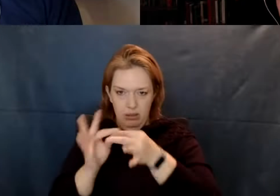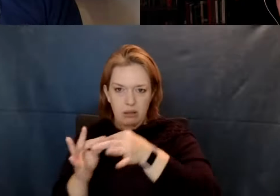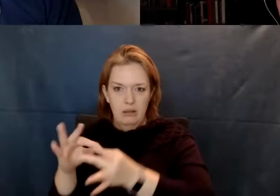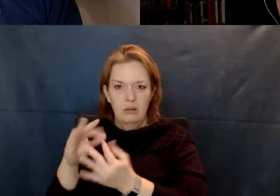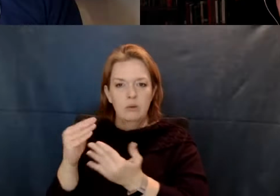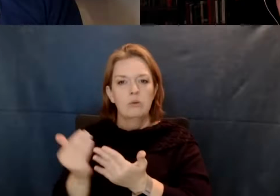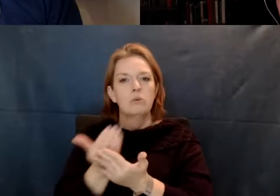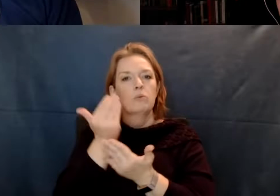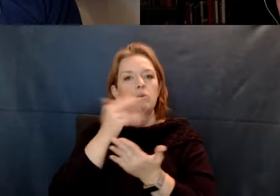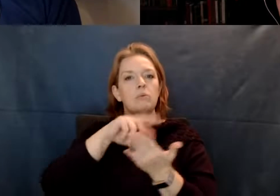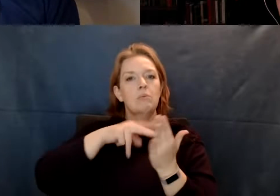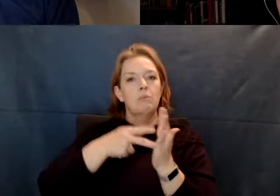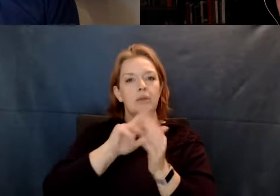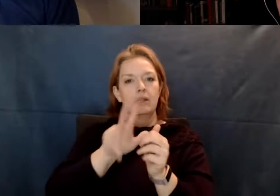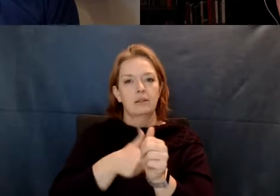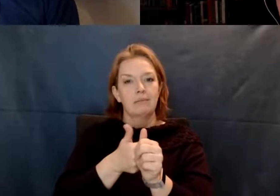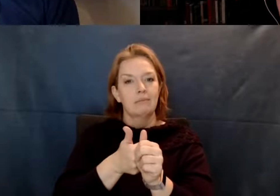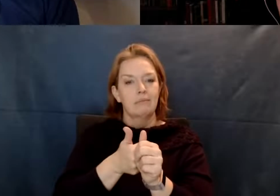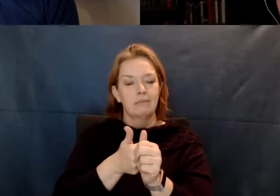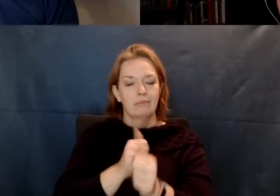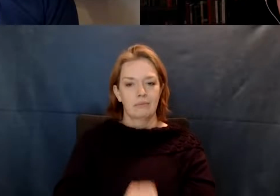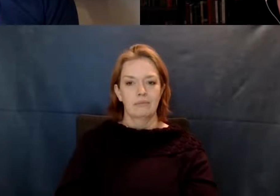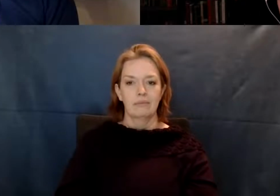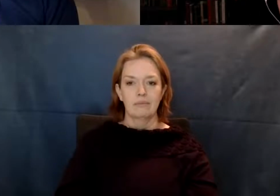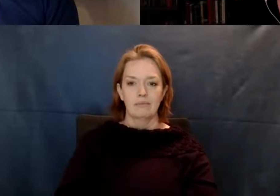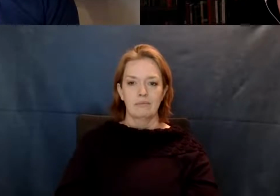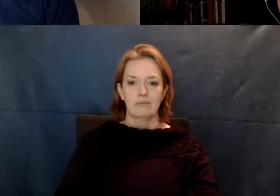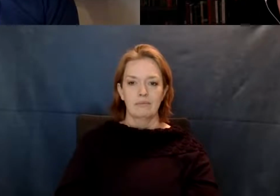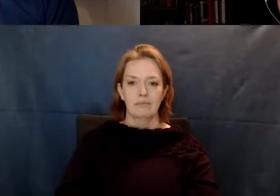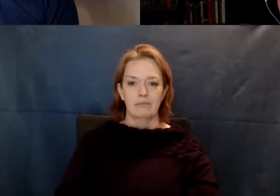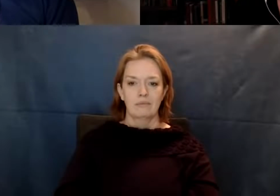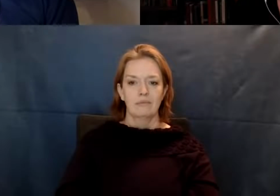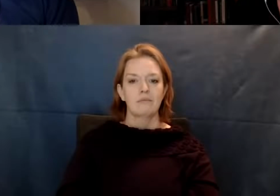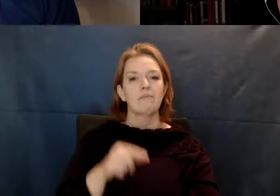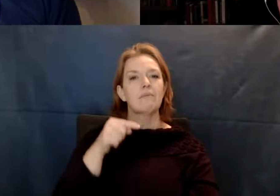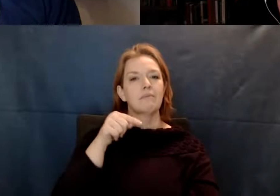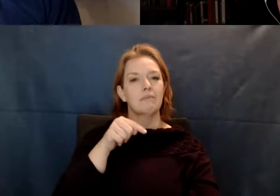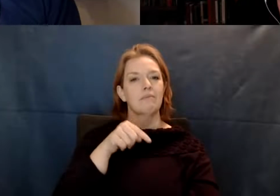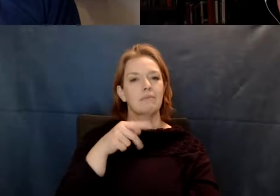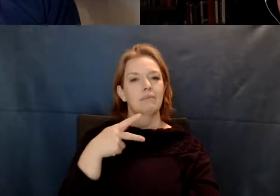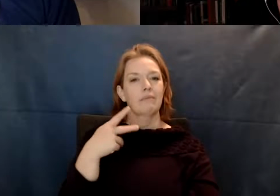And this poem sort of exploits a rule of language.